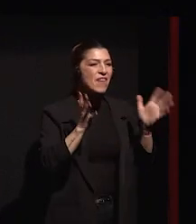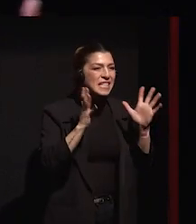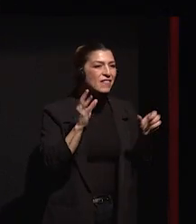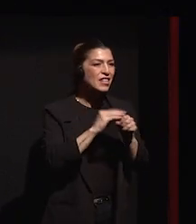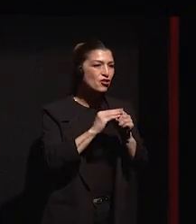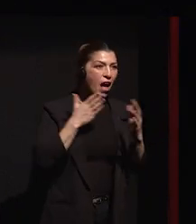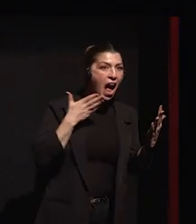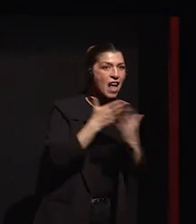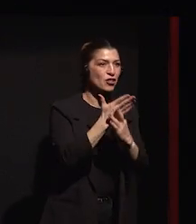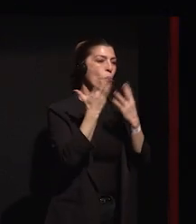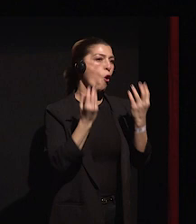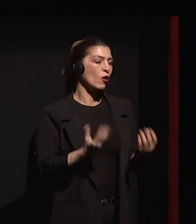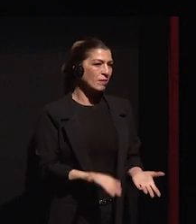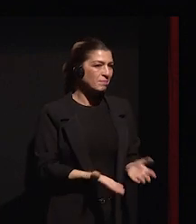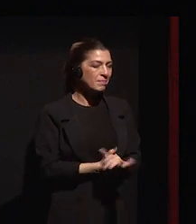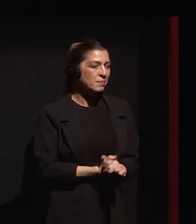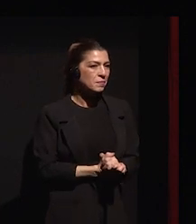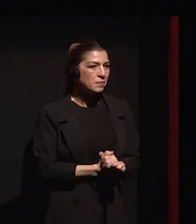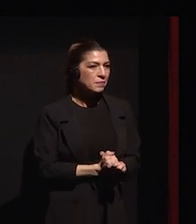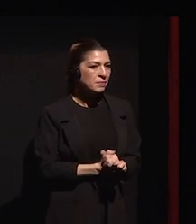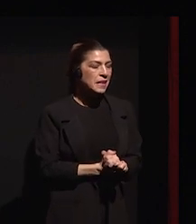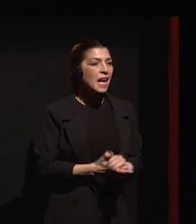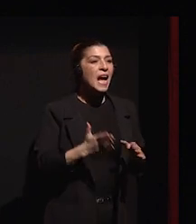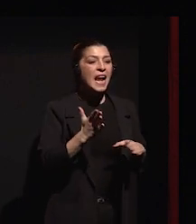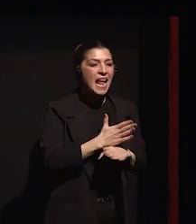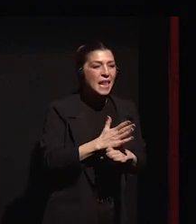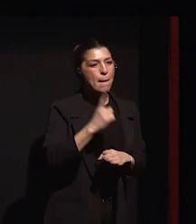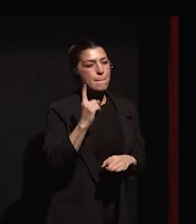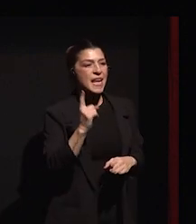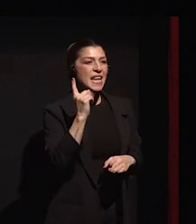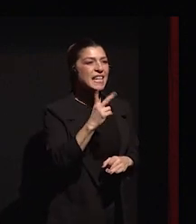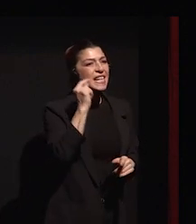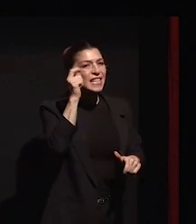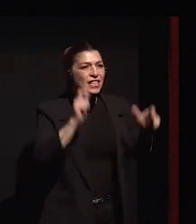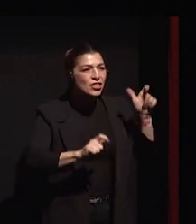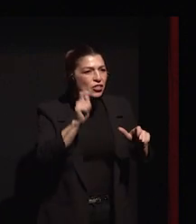because even if you're only talking about one or two people here that immediately need it here,